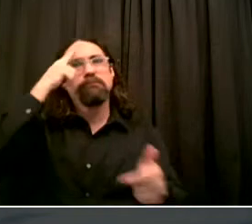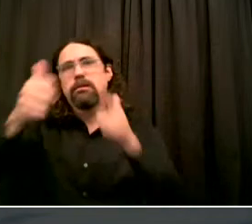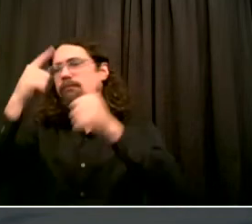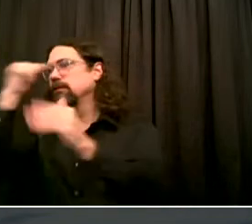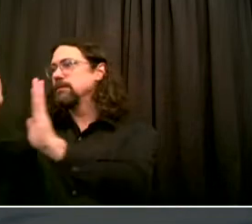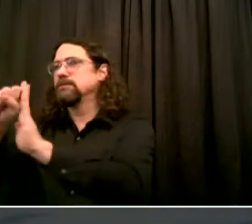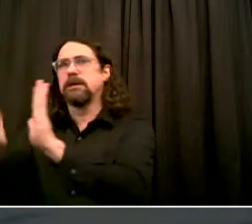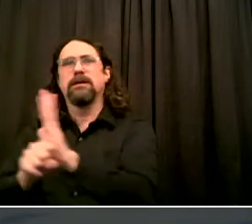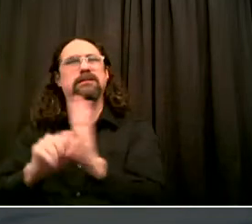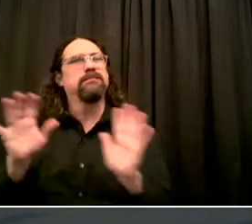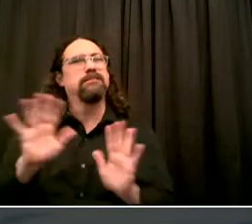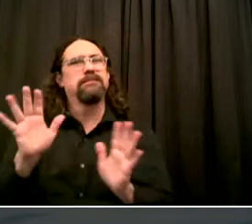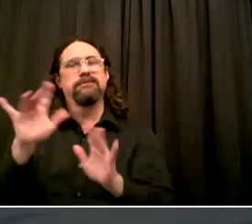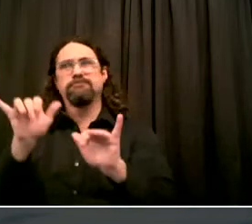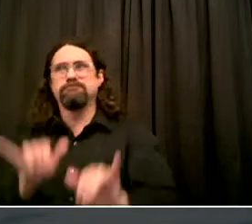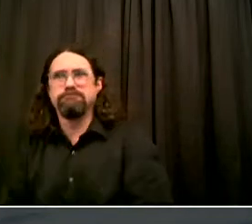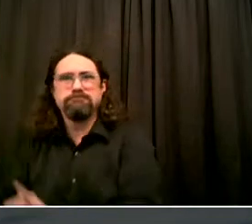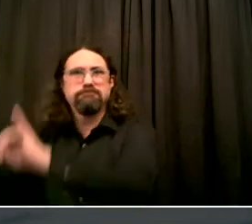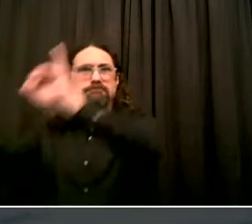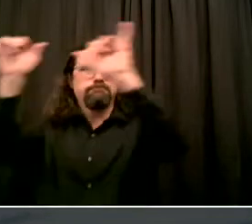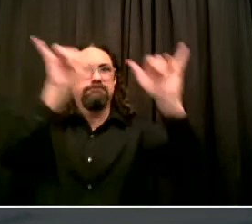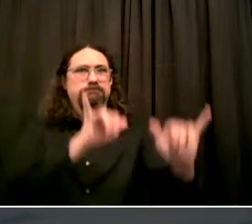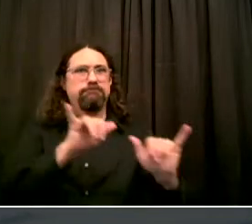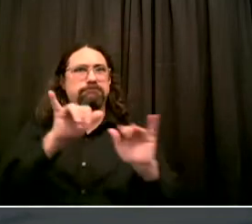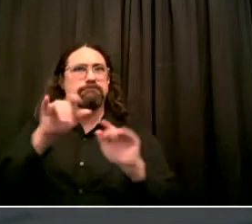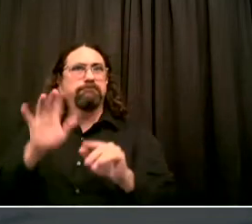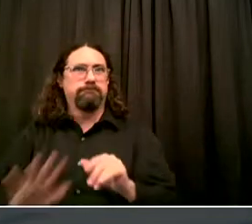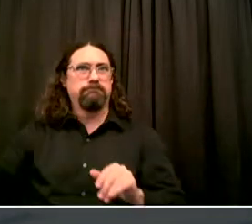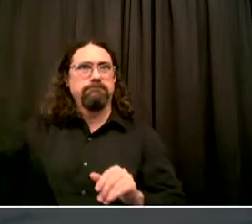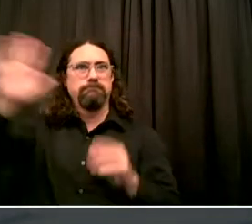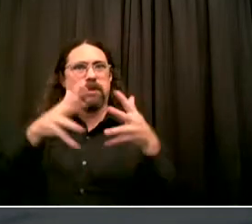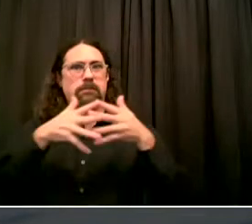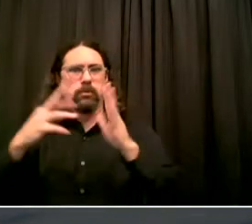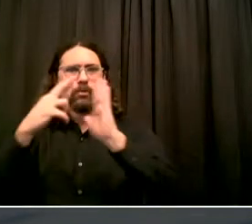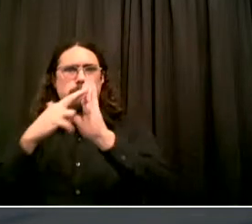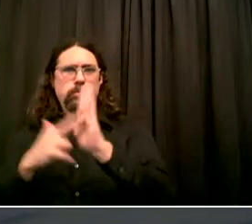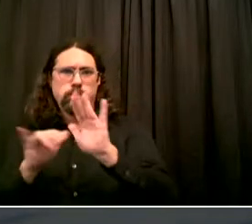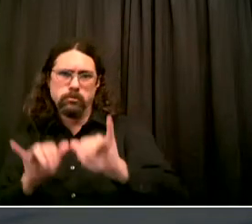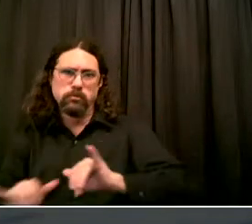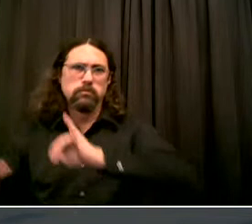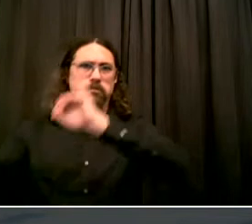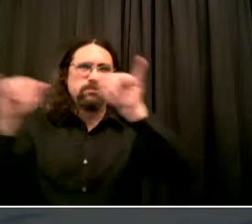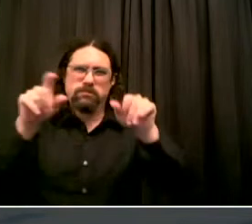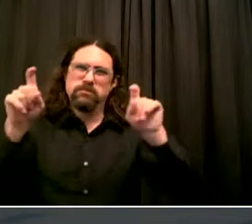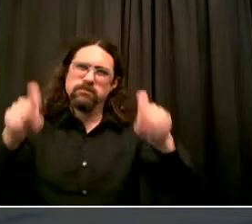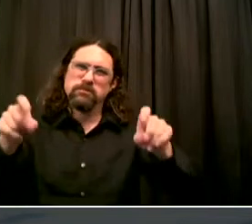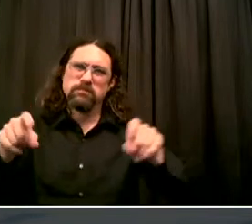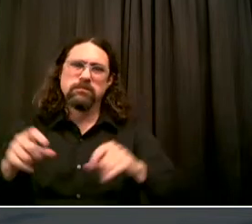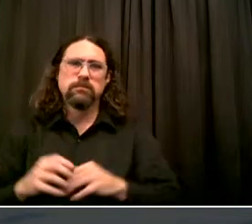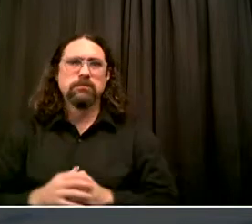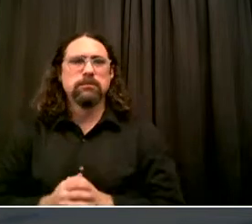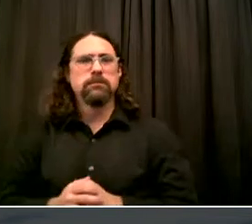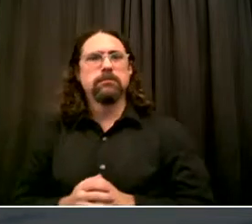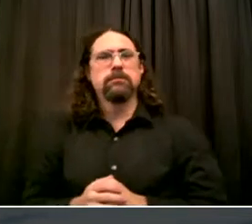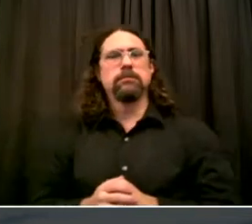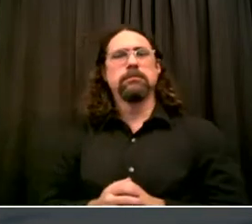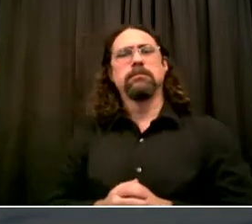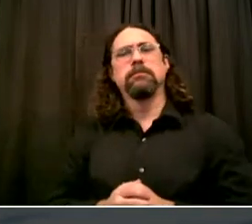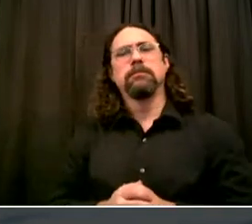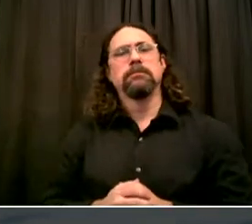THAT MAIN WHO GETS ON AN AIRPLANE HAS HAD A NEGATIVE